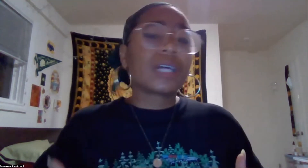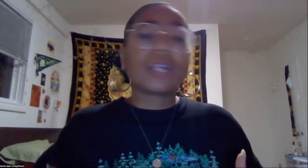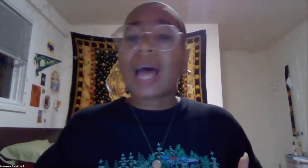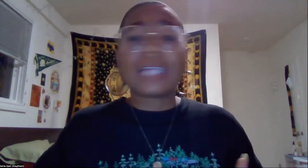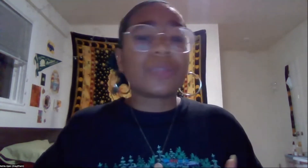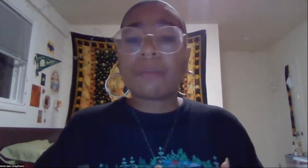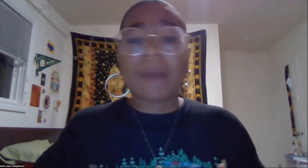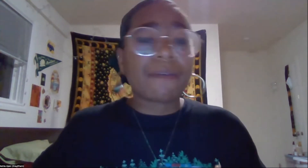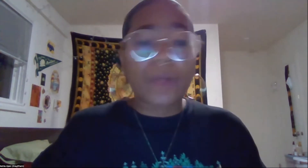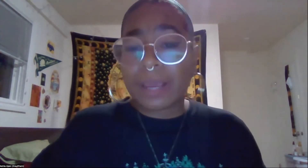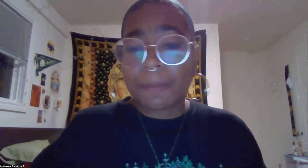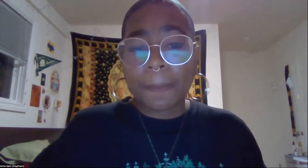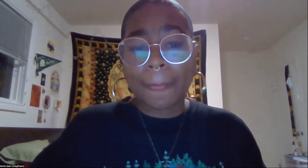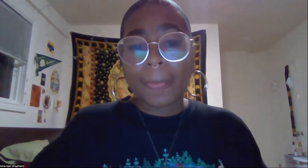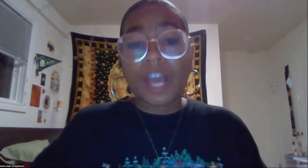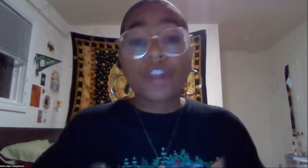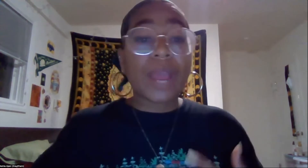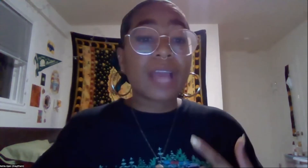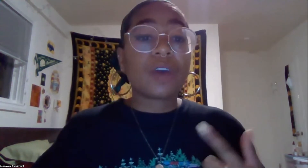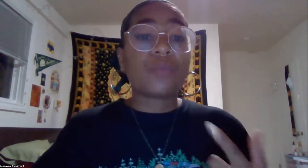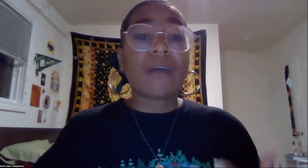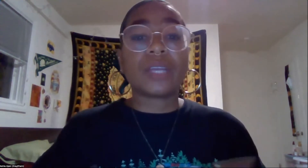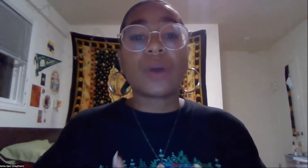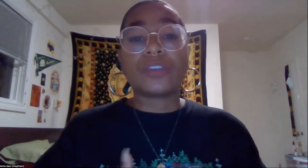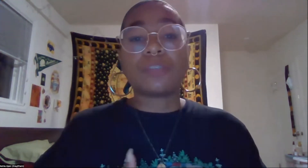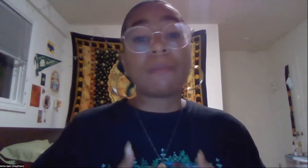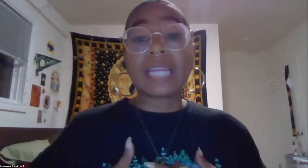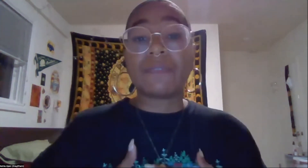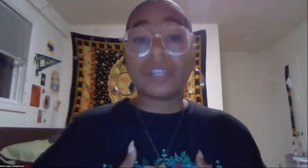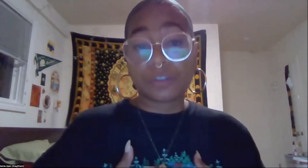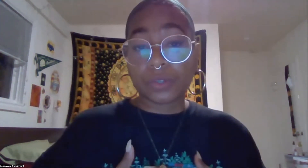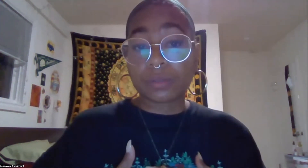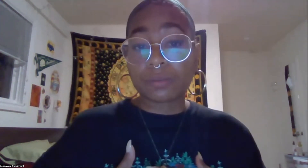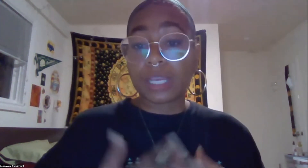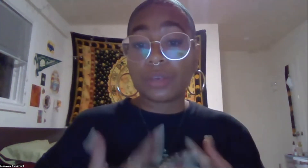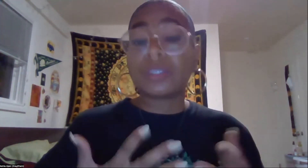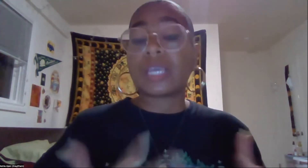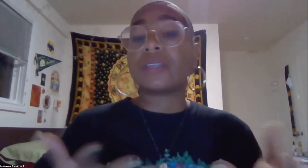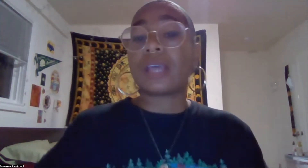collides within my frame. A grand unraveling weathers me mighty vengeful: can you say the same?